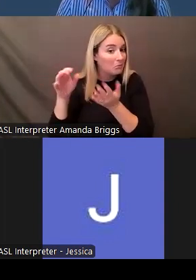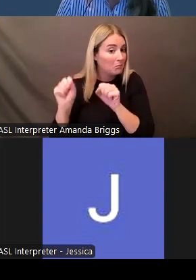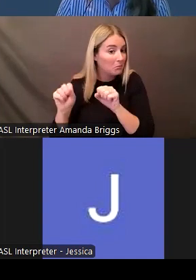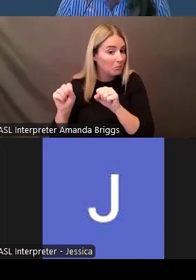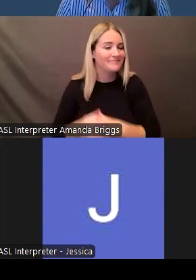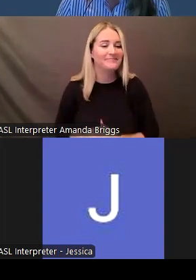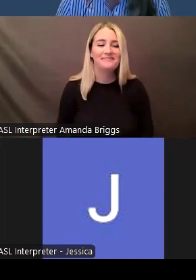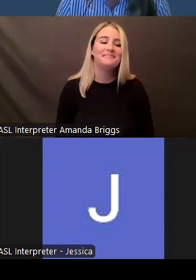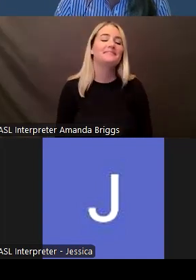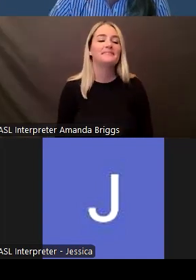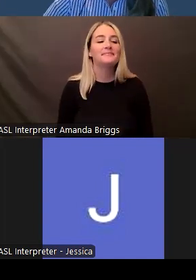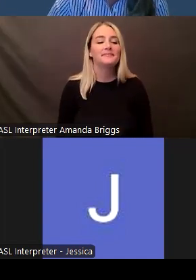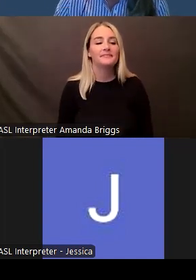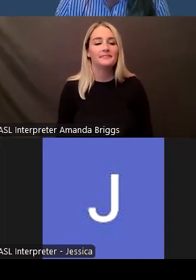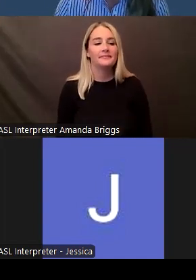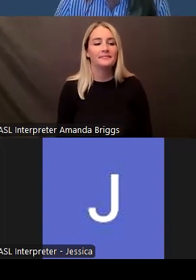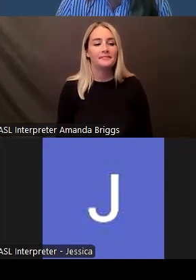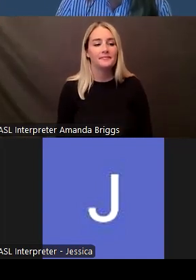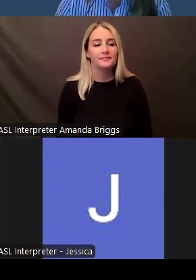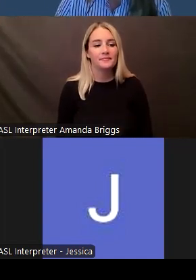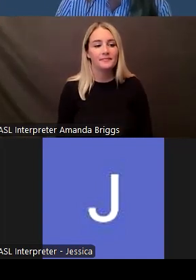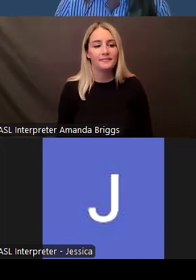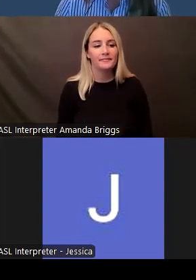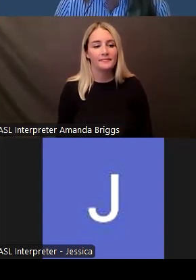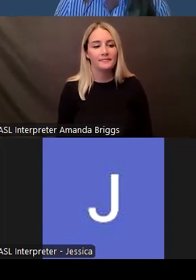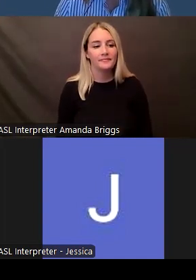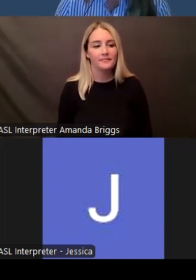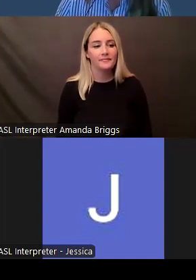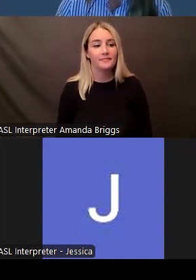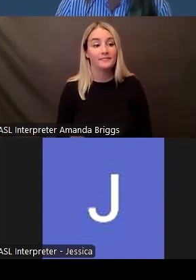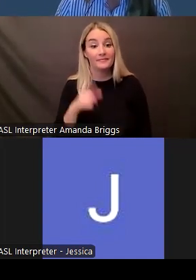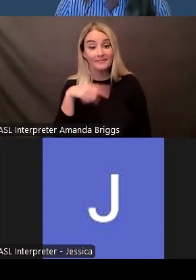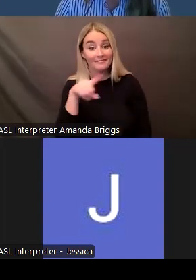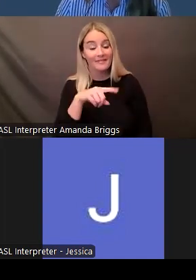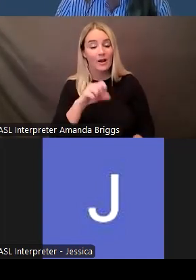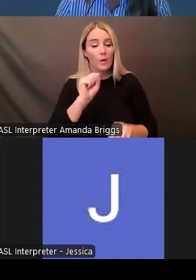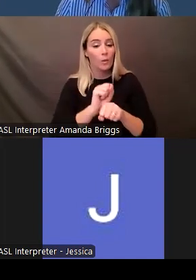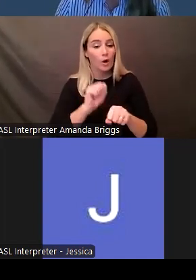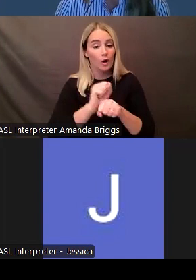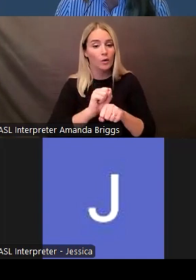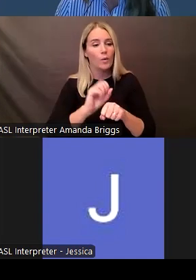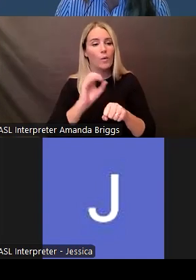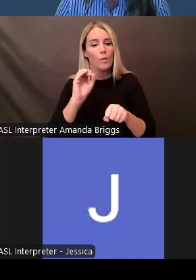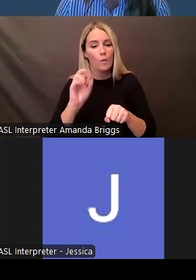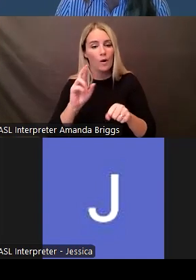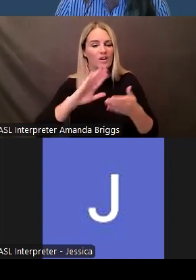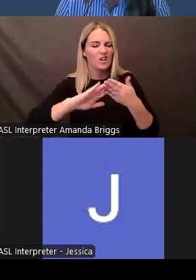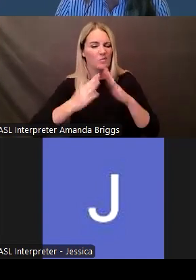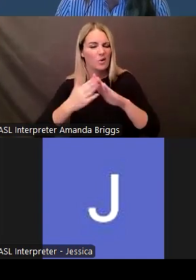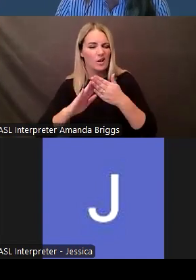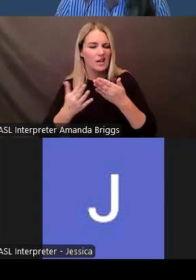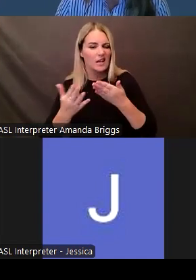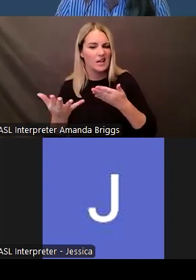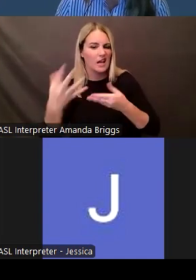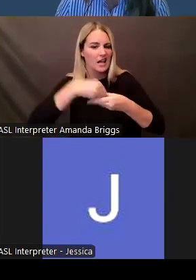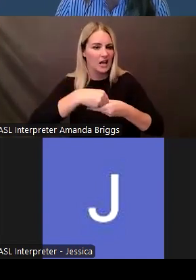And this is a work or community engagement requirement for the adult Medicaid population.